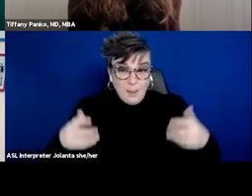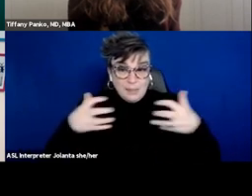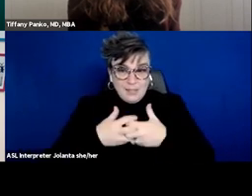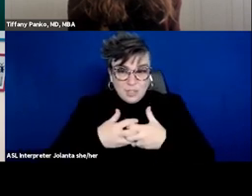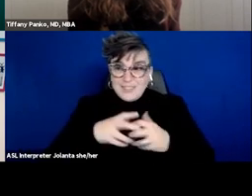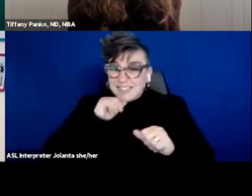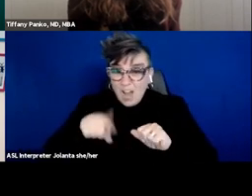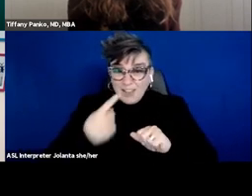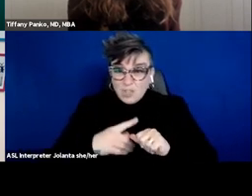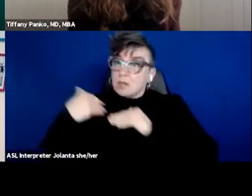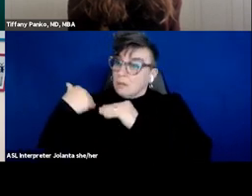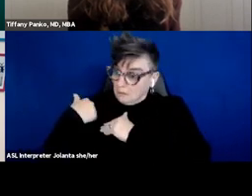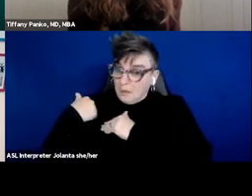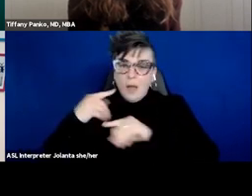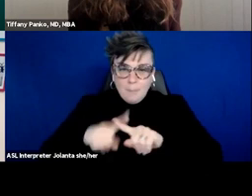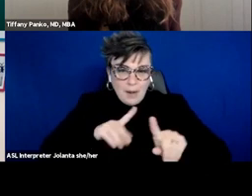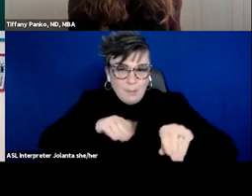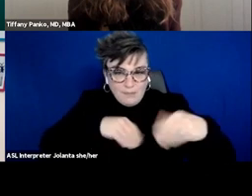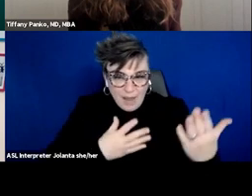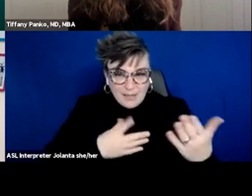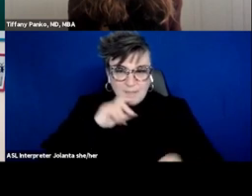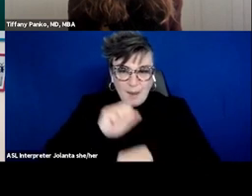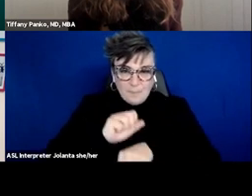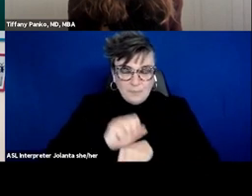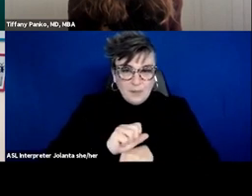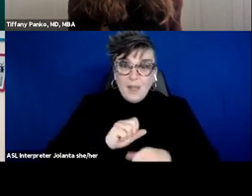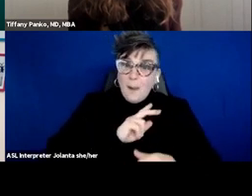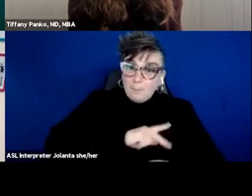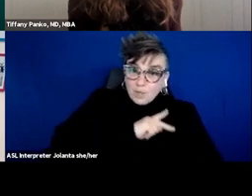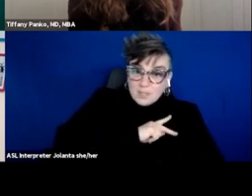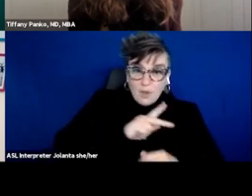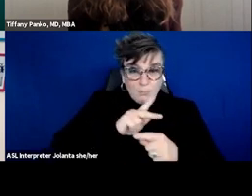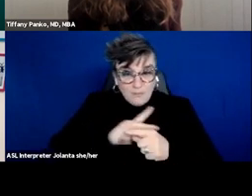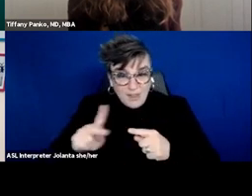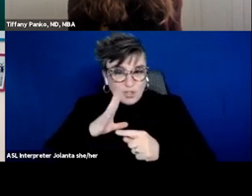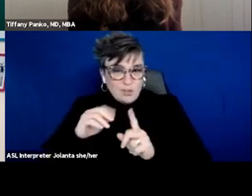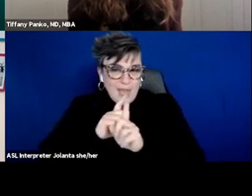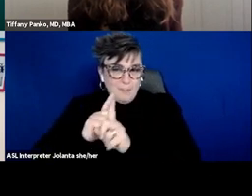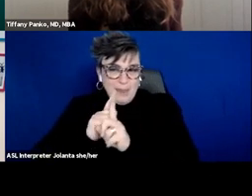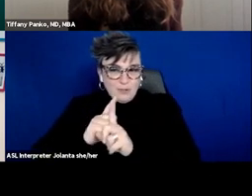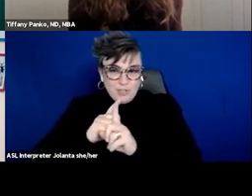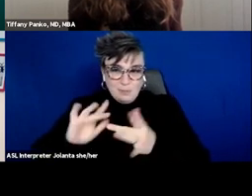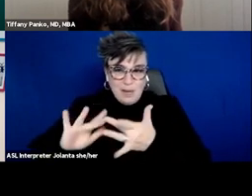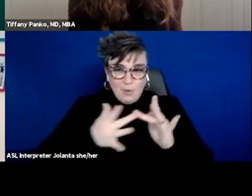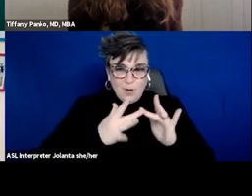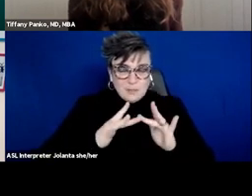to include personal and professional networks, as well as mentorship. I am not aware of any